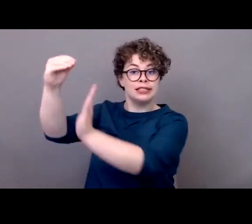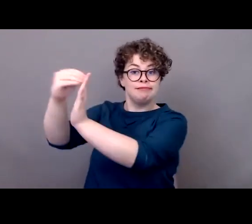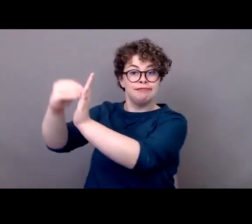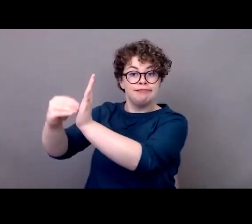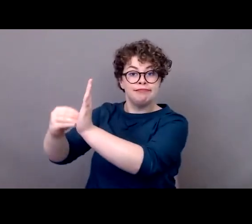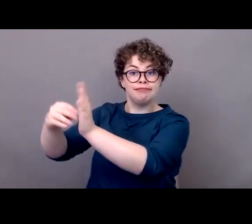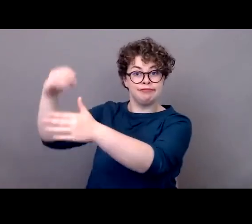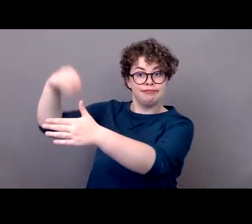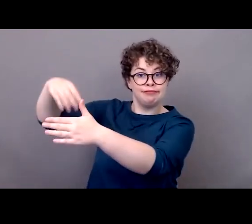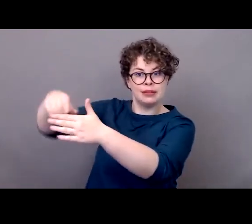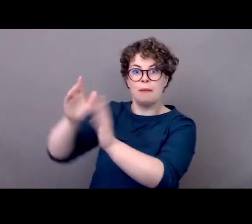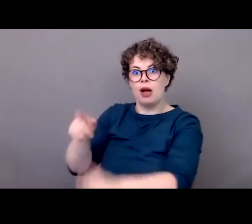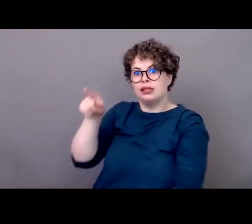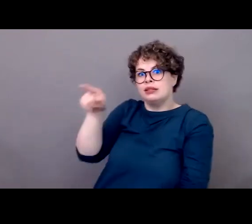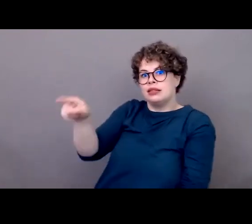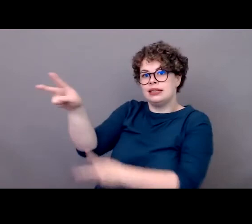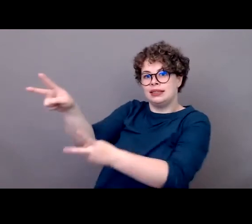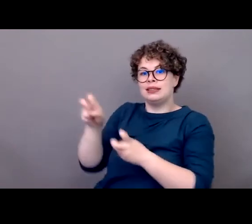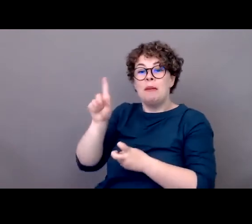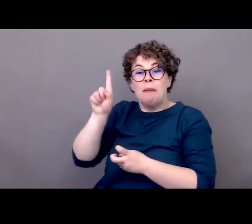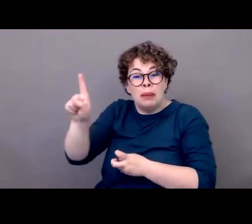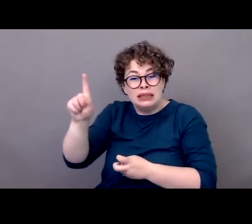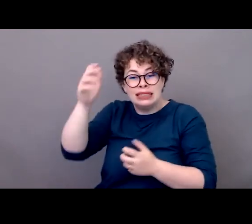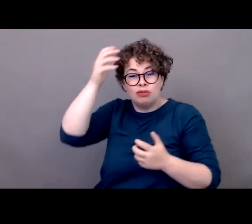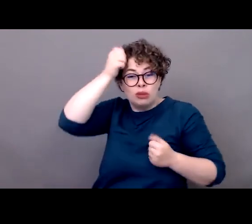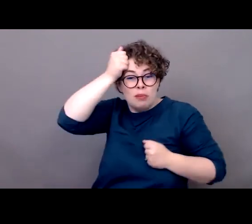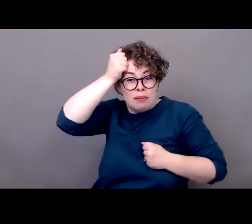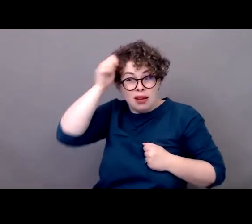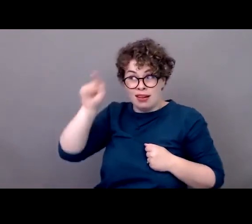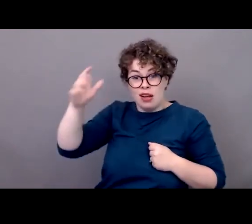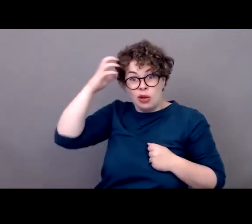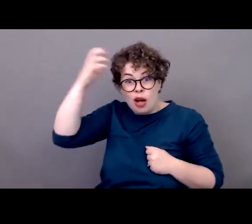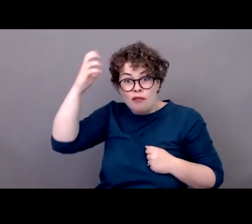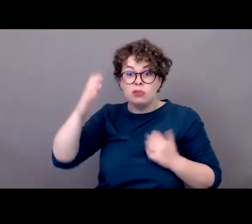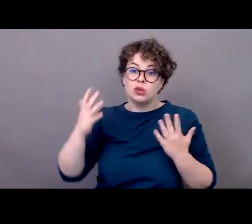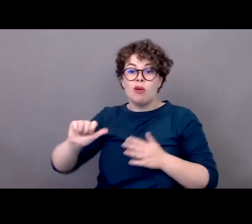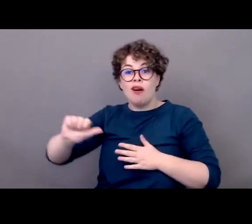when using secondary data, it is important also to consider and take that with caution.